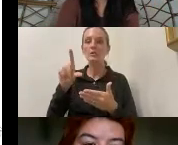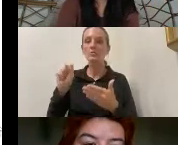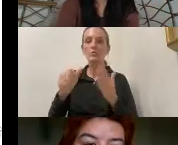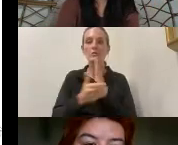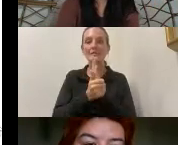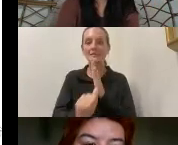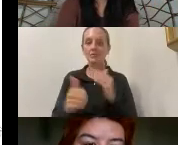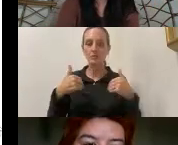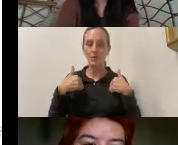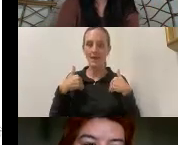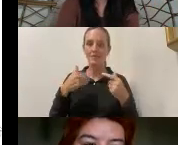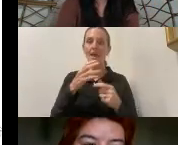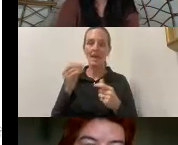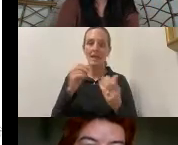down and actually using it.